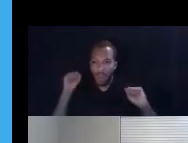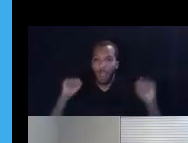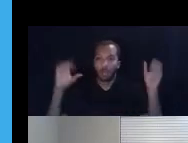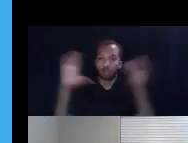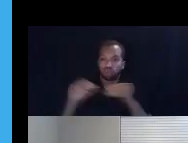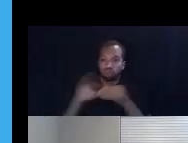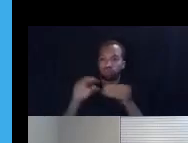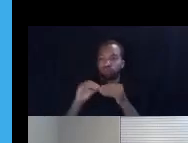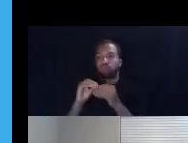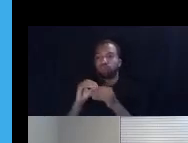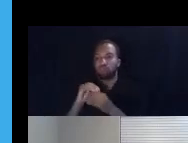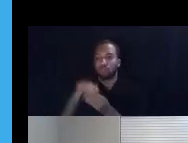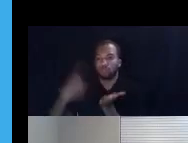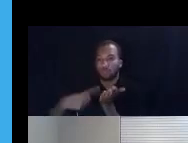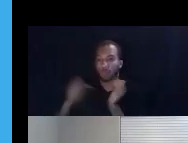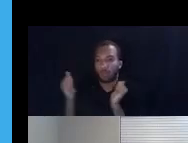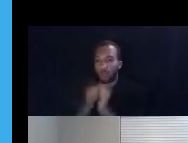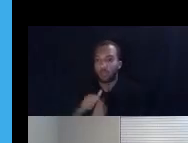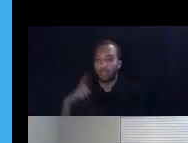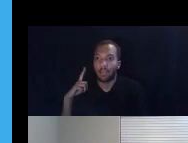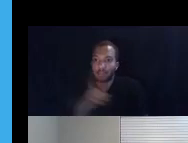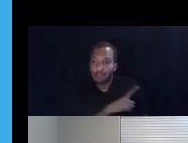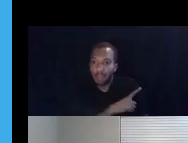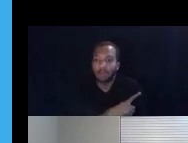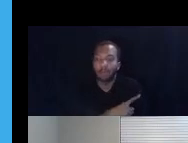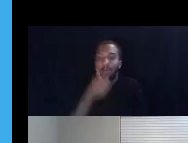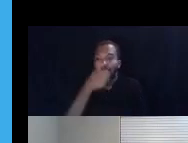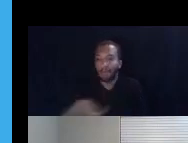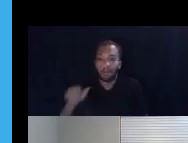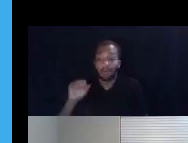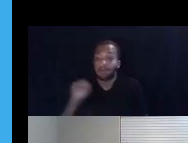and other elected officials is the most impactful way